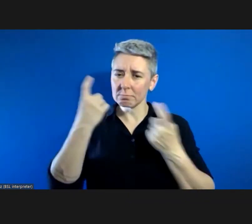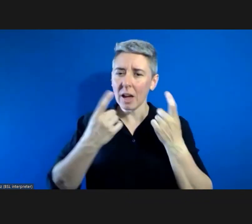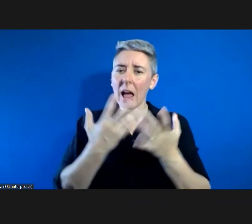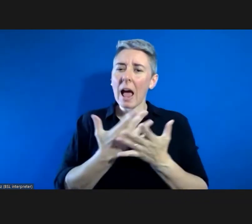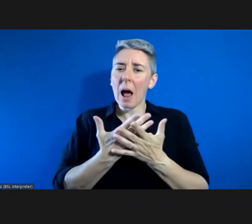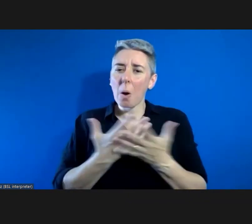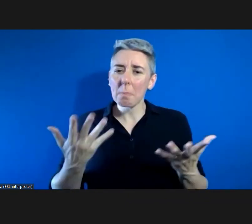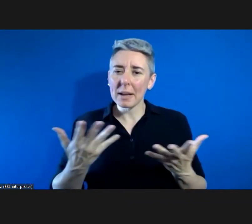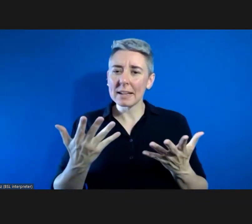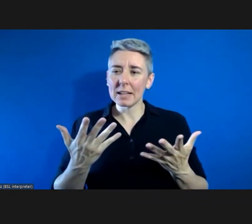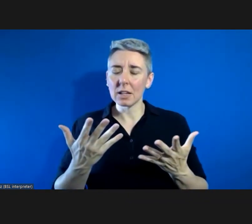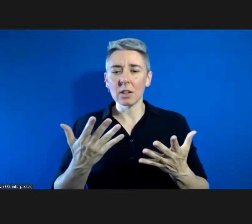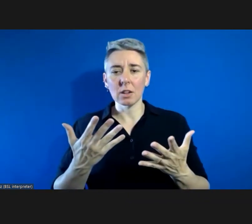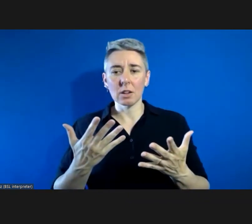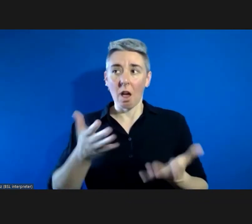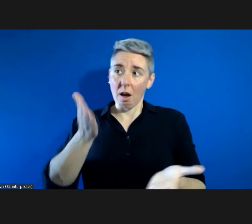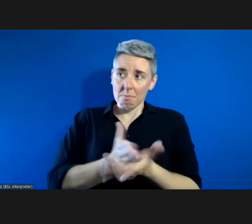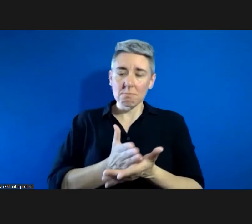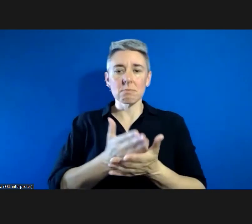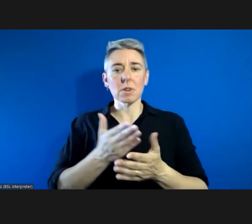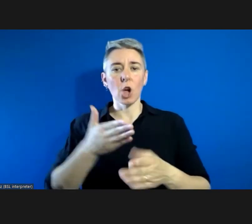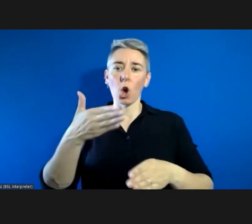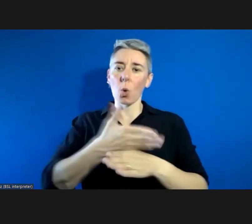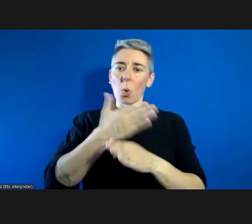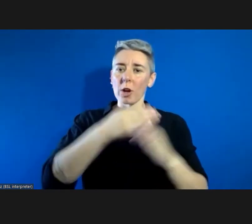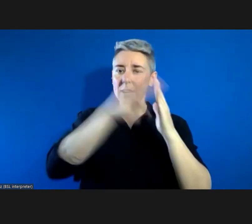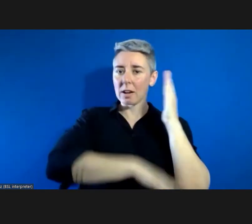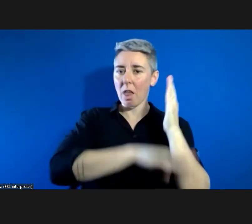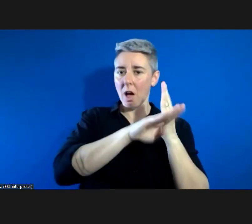recognisably working class voices there will be at this conference, actually.